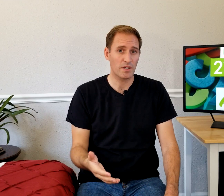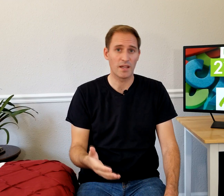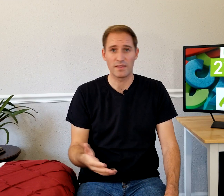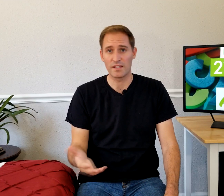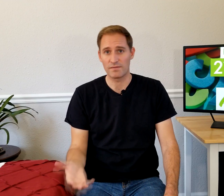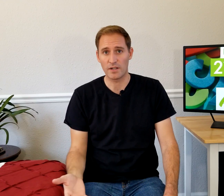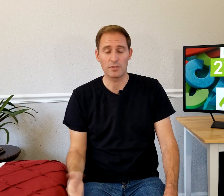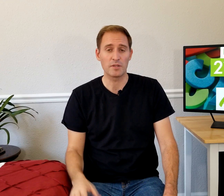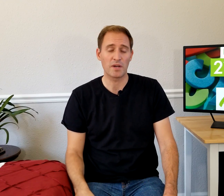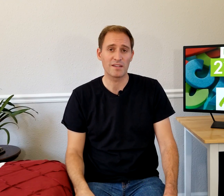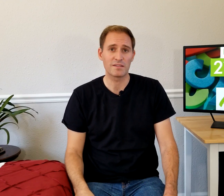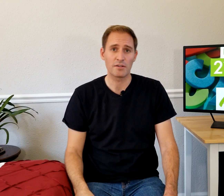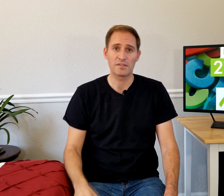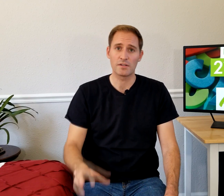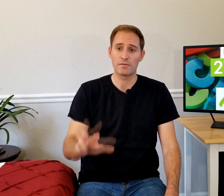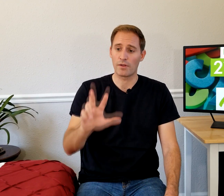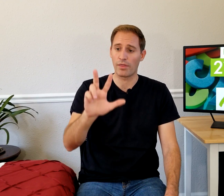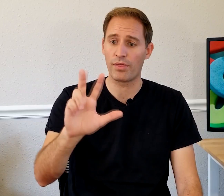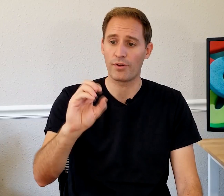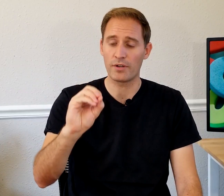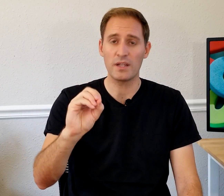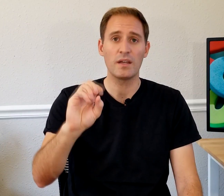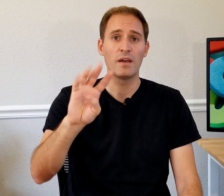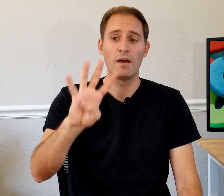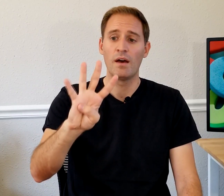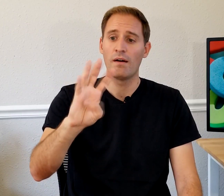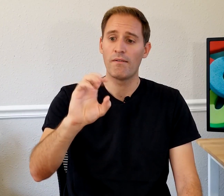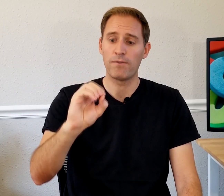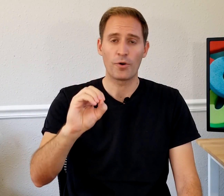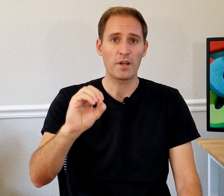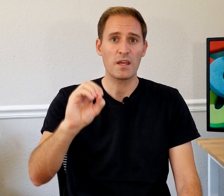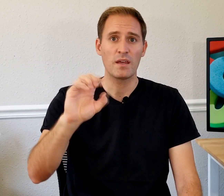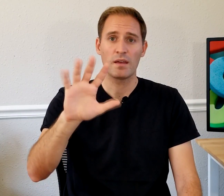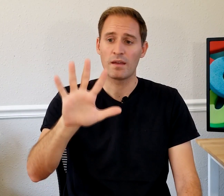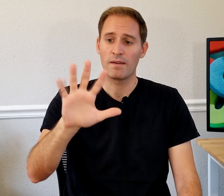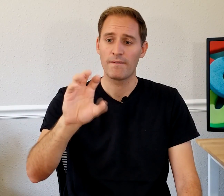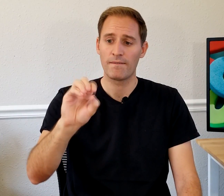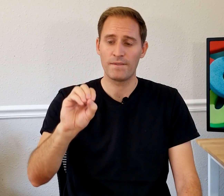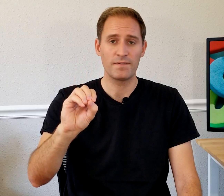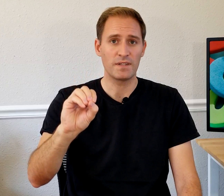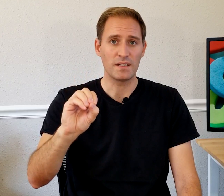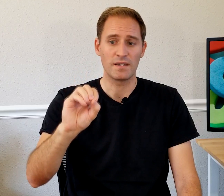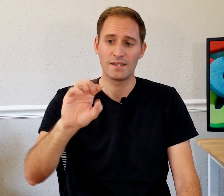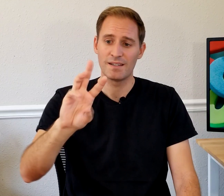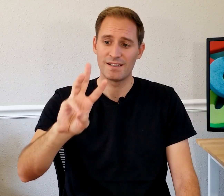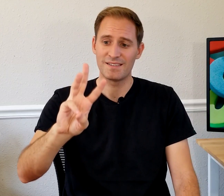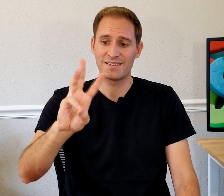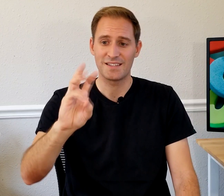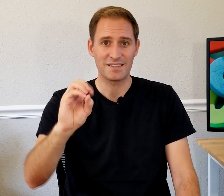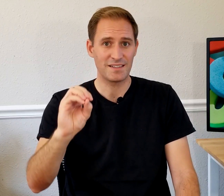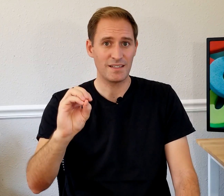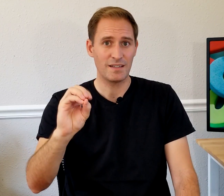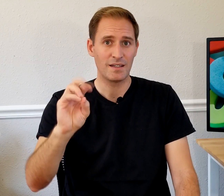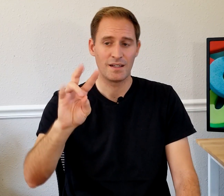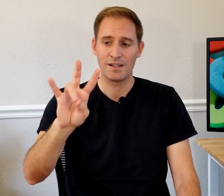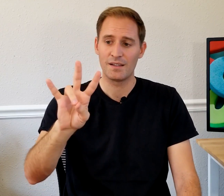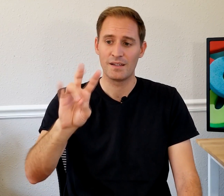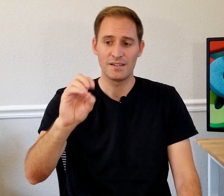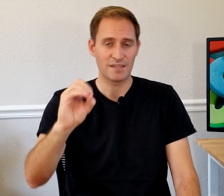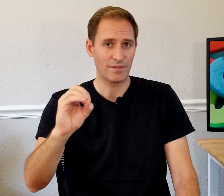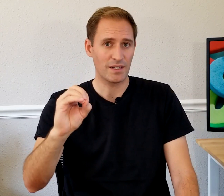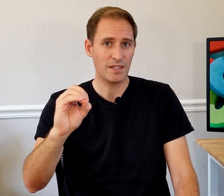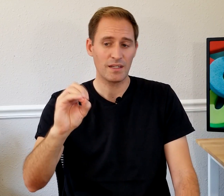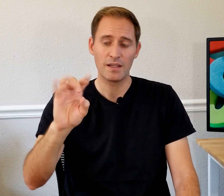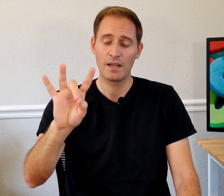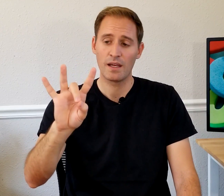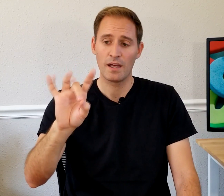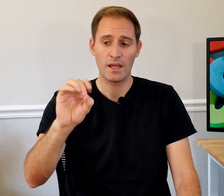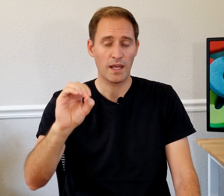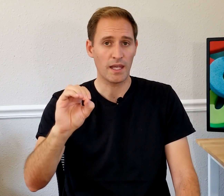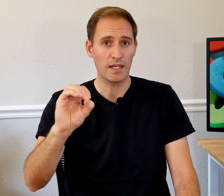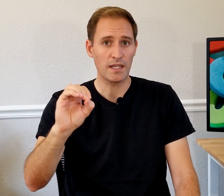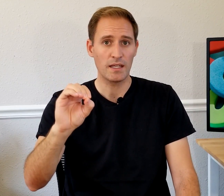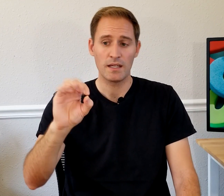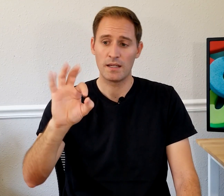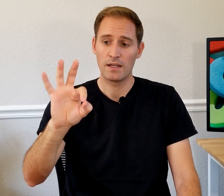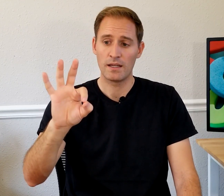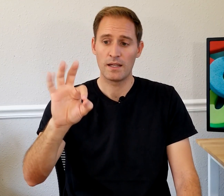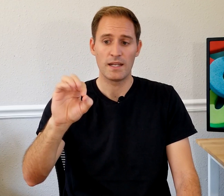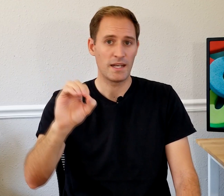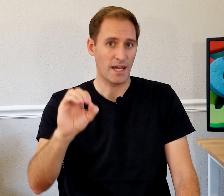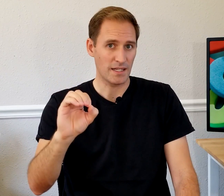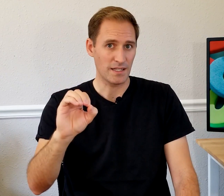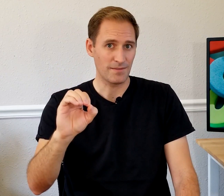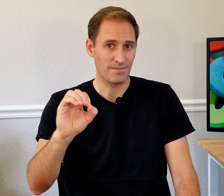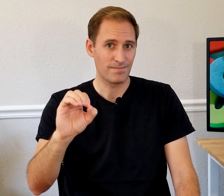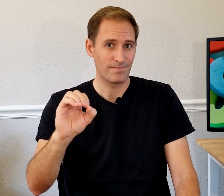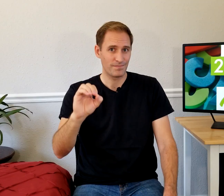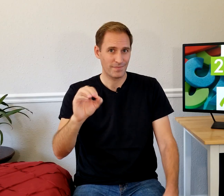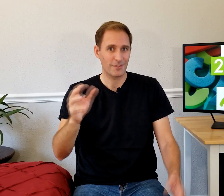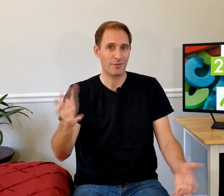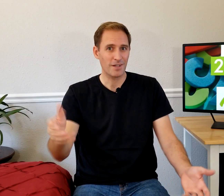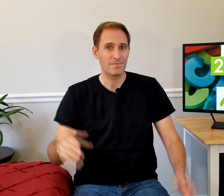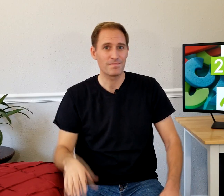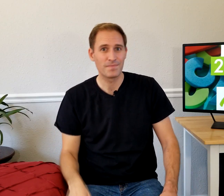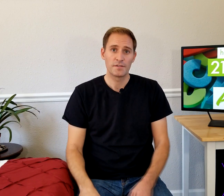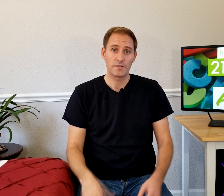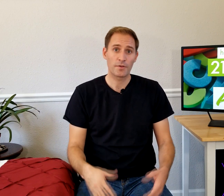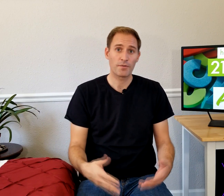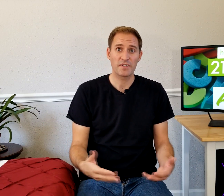then follow it by a zero. So for 30, 40, 50, 60, 70, 80, 90. Great! So for the rest of